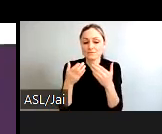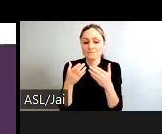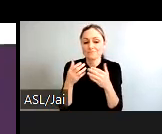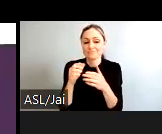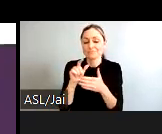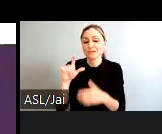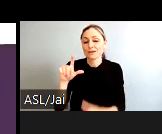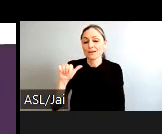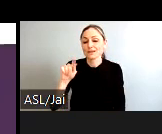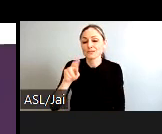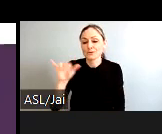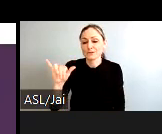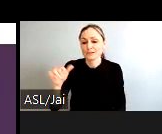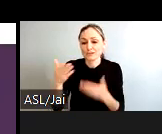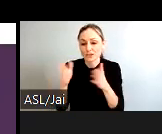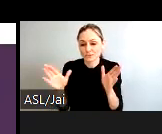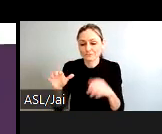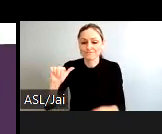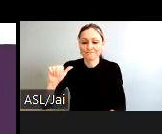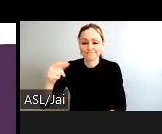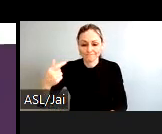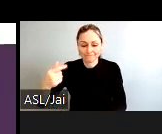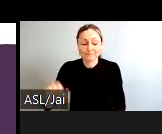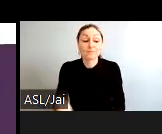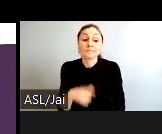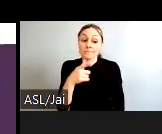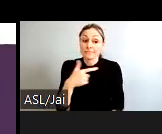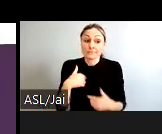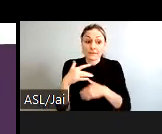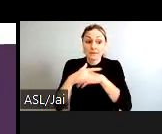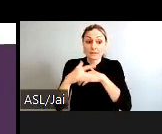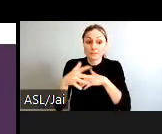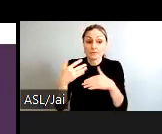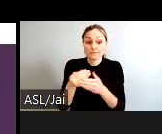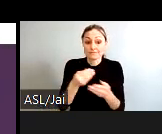Eligibility candidates for compensation or reimbursement must either have lived experience,